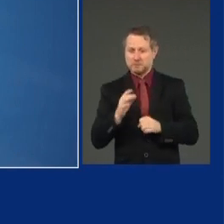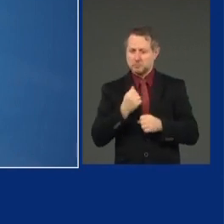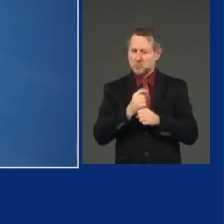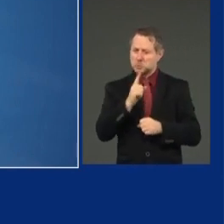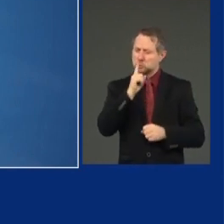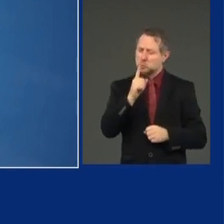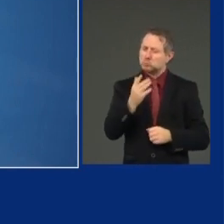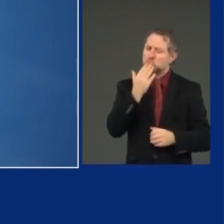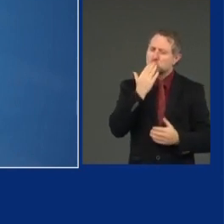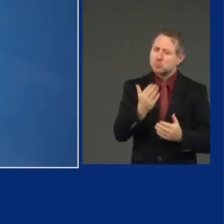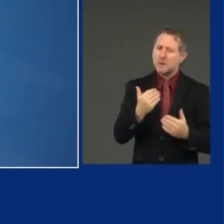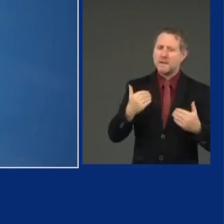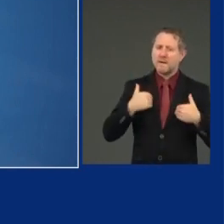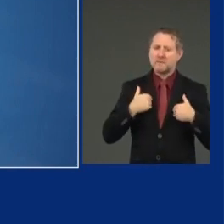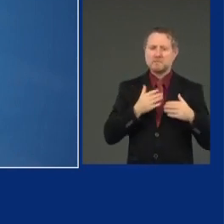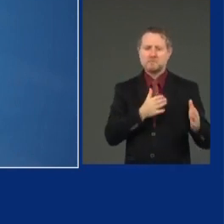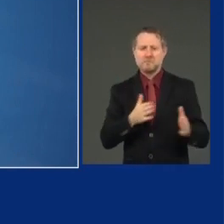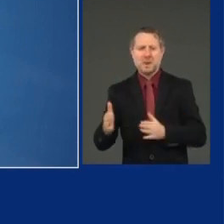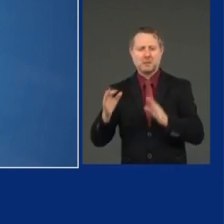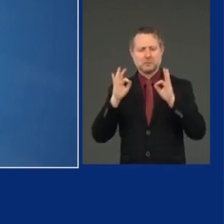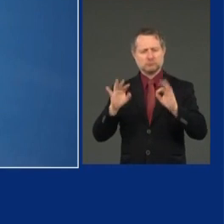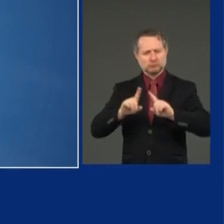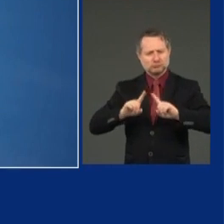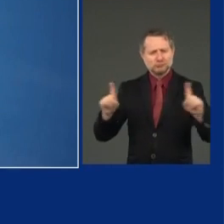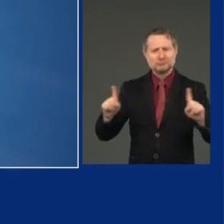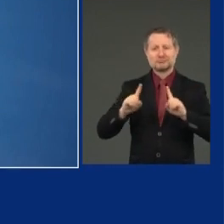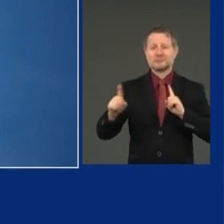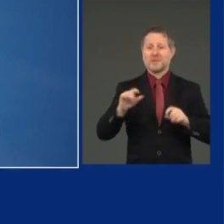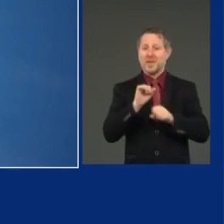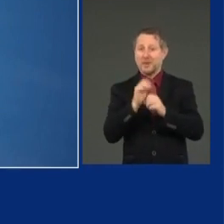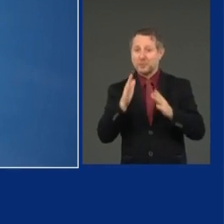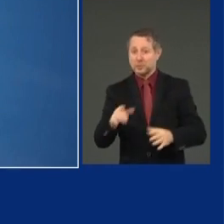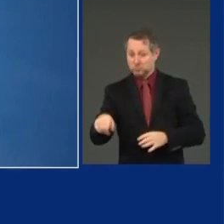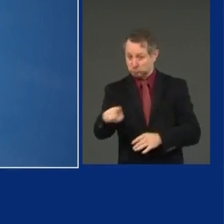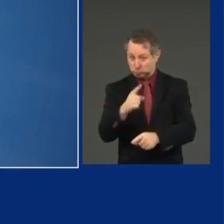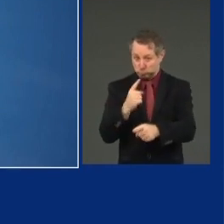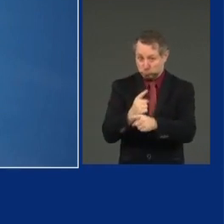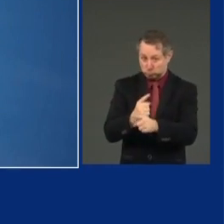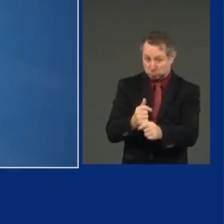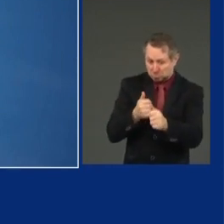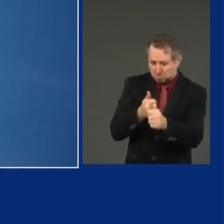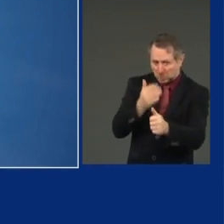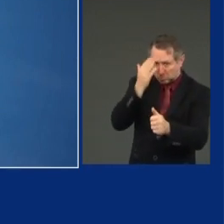THE EMPLOYERS WHO ARE OPENING